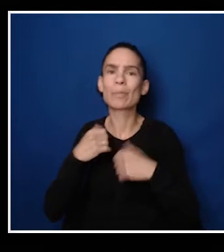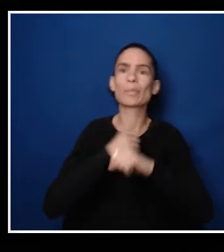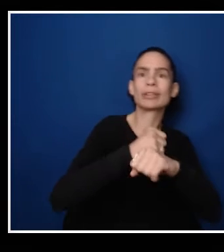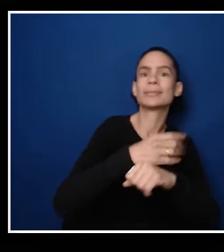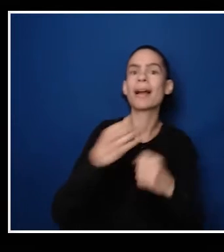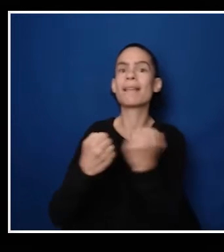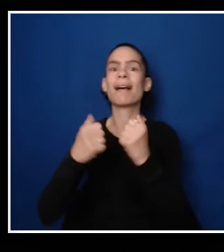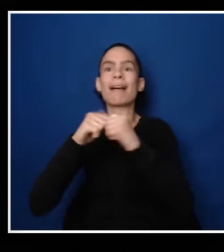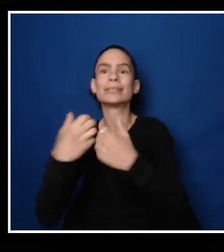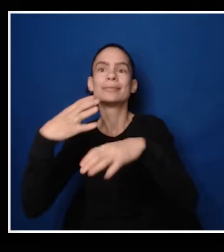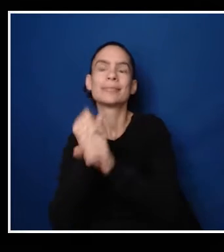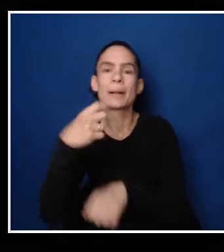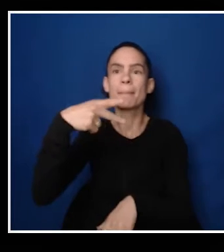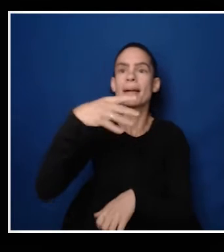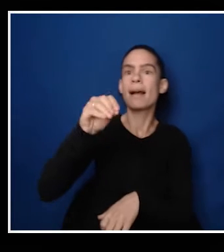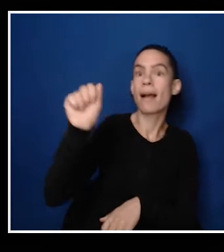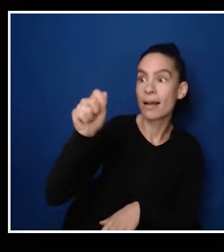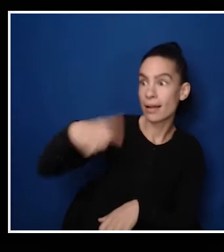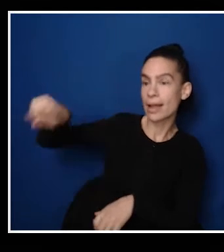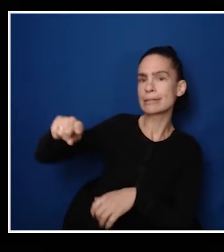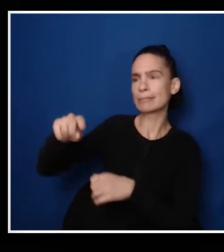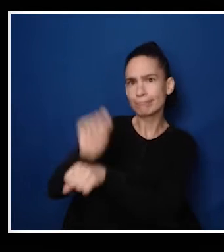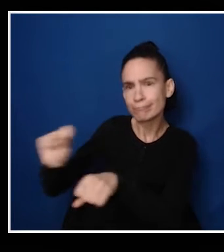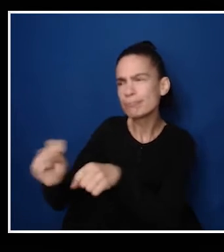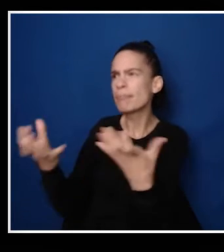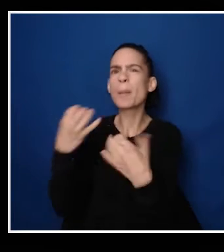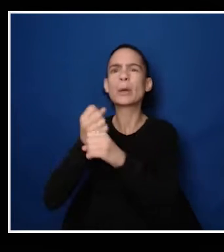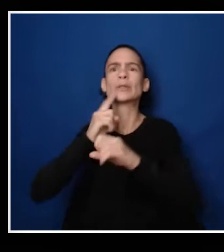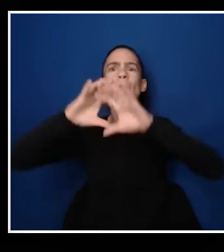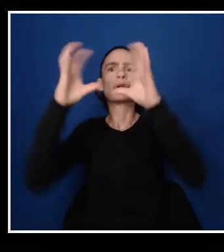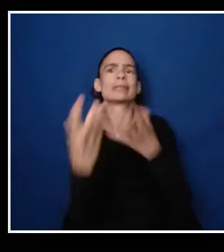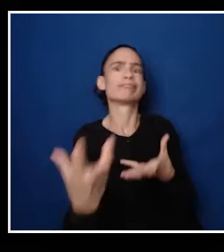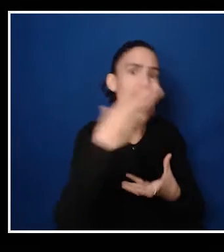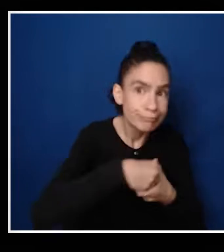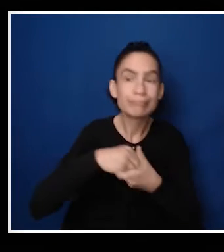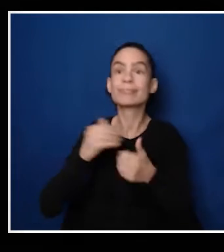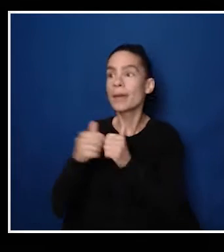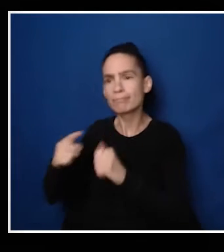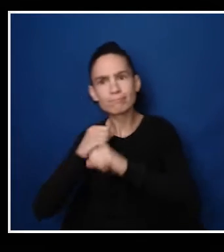P&As are working to create a world that everyone can be a part of, by defending the rights of people with disabilities.